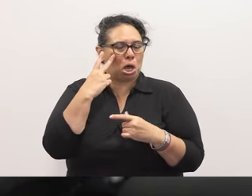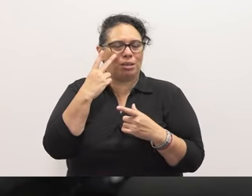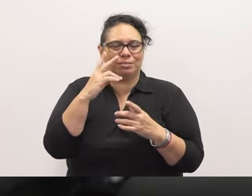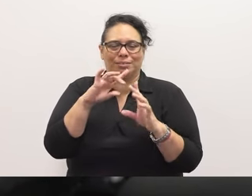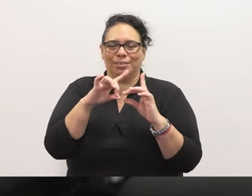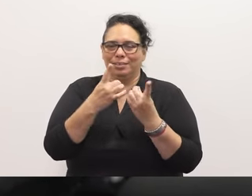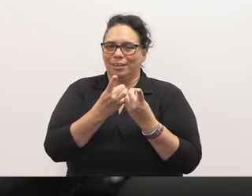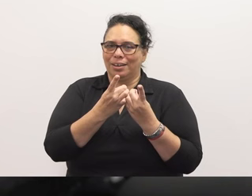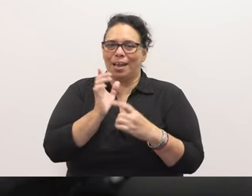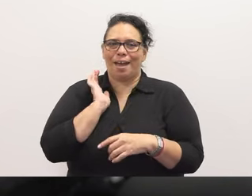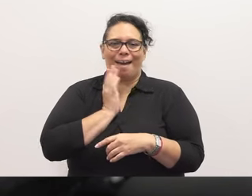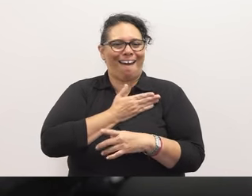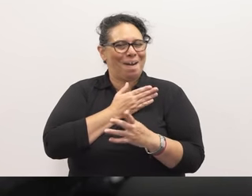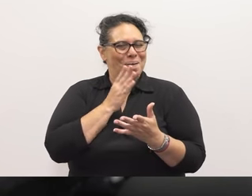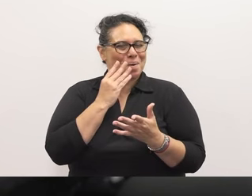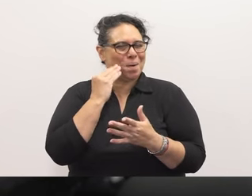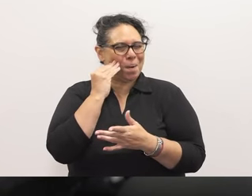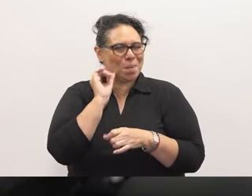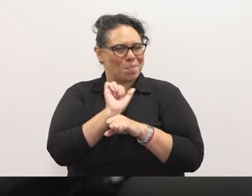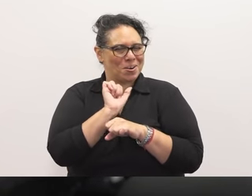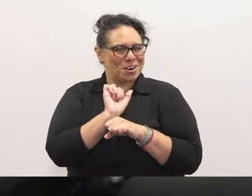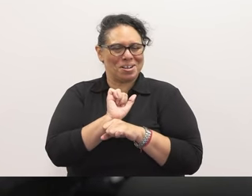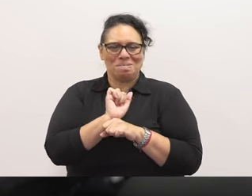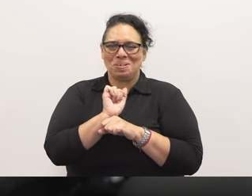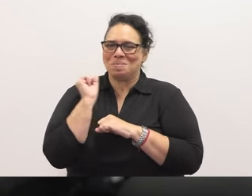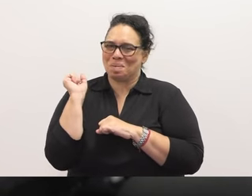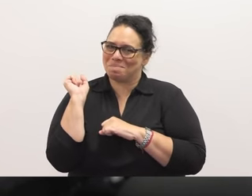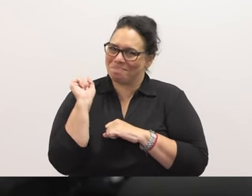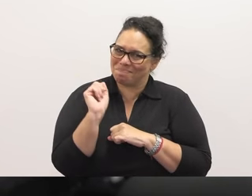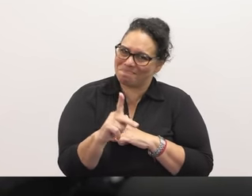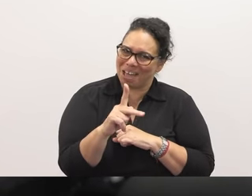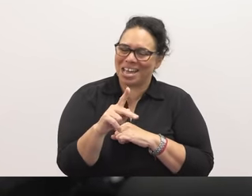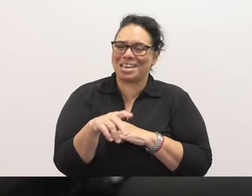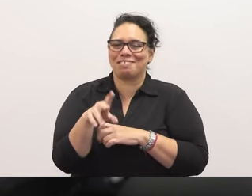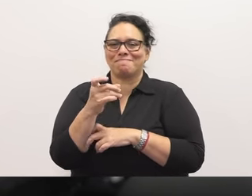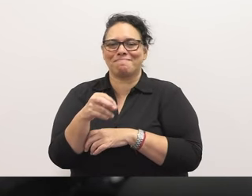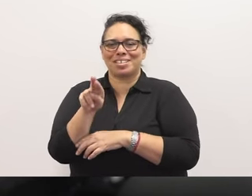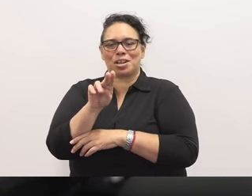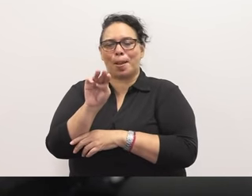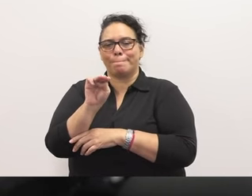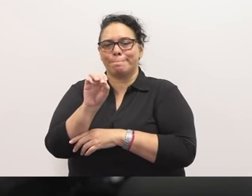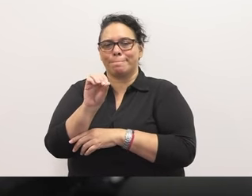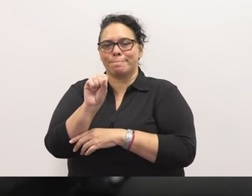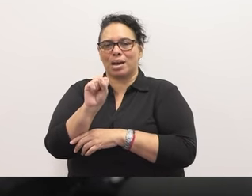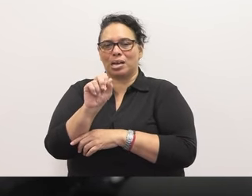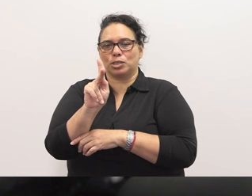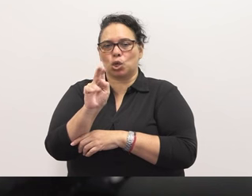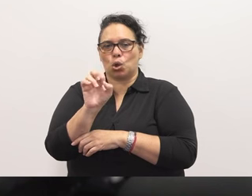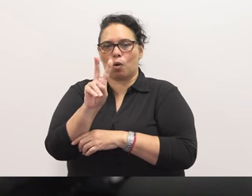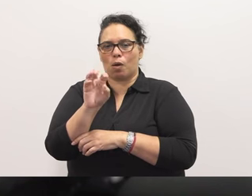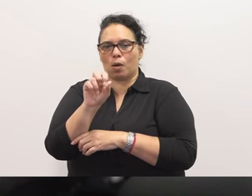Our homework from AJ was to go back in which Mr. Moskovitz and I worked together with the research office on this to go back in